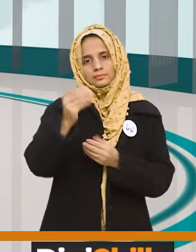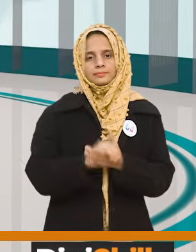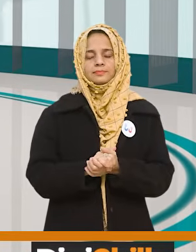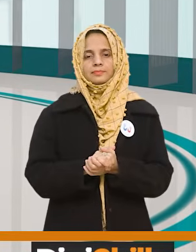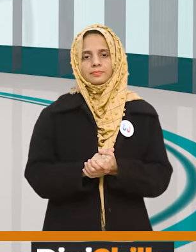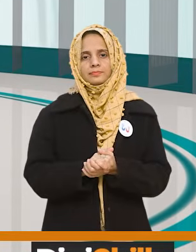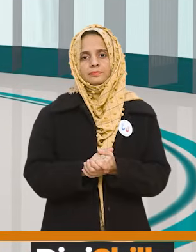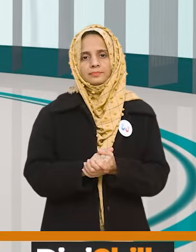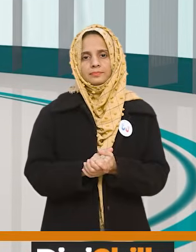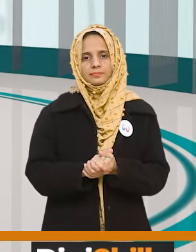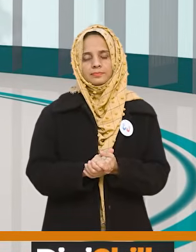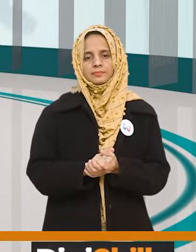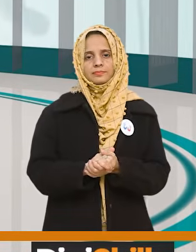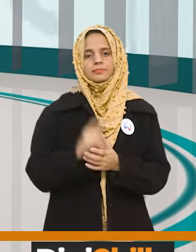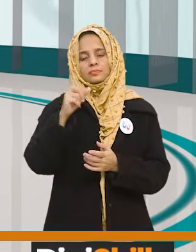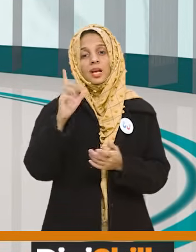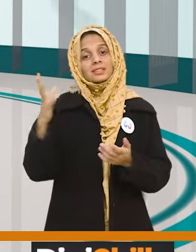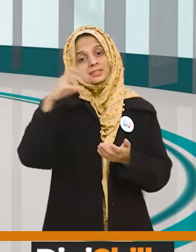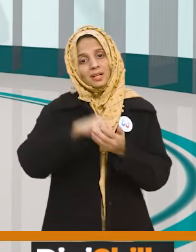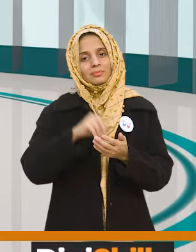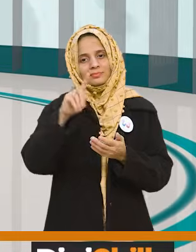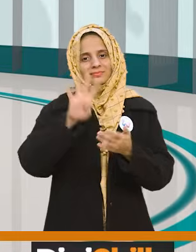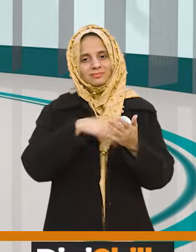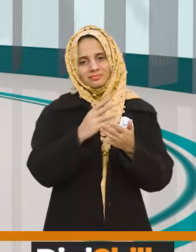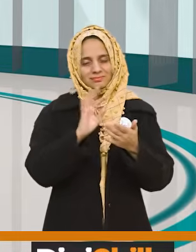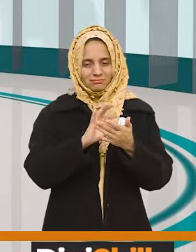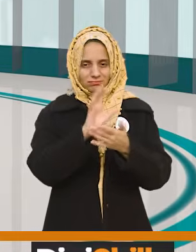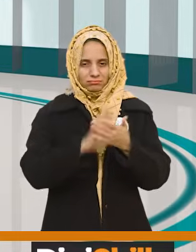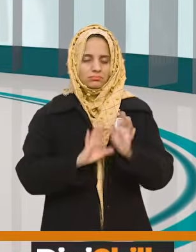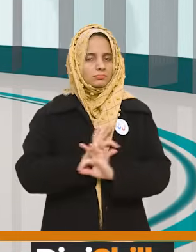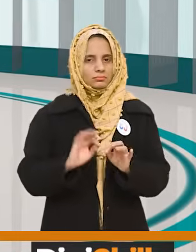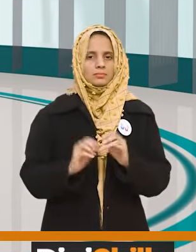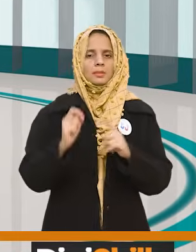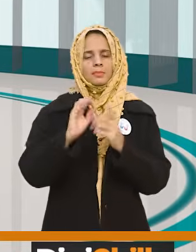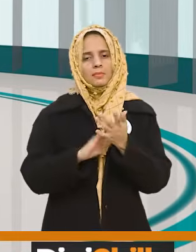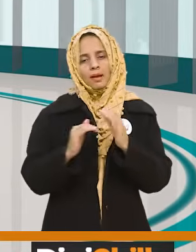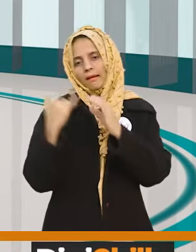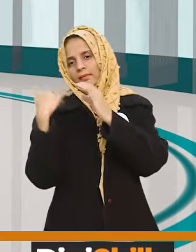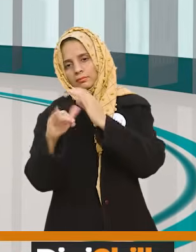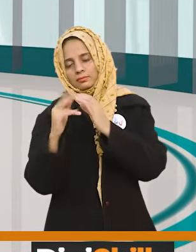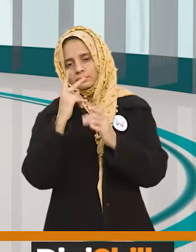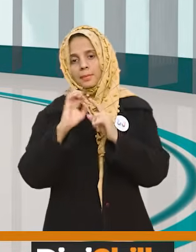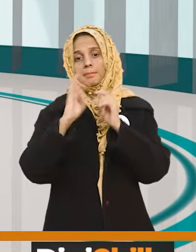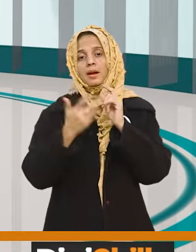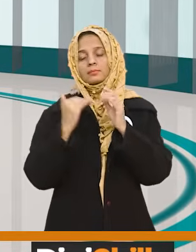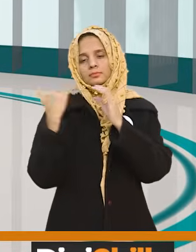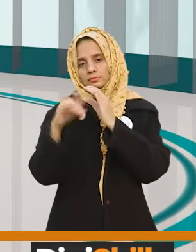You will put all this in your custom invoice and PMB (Project Message Board) and will tell